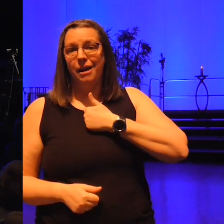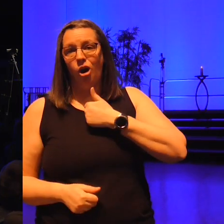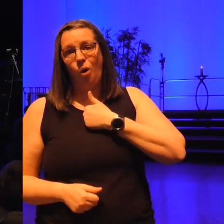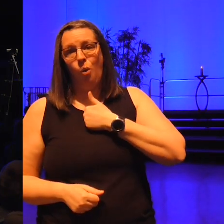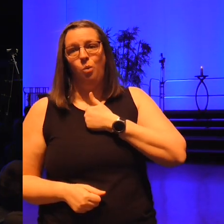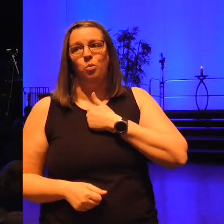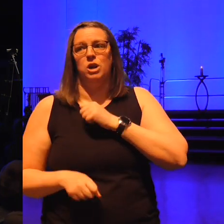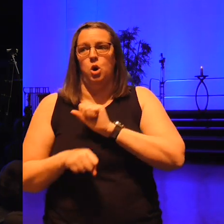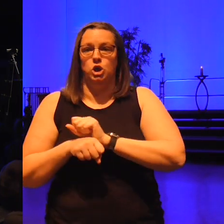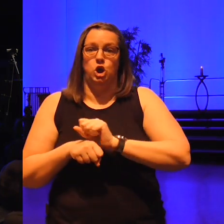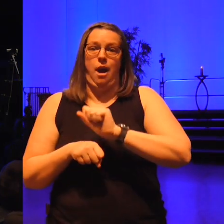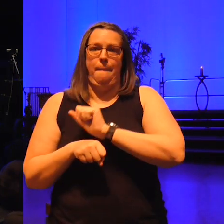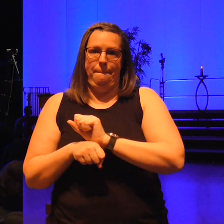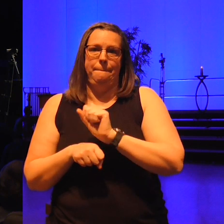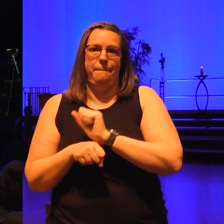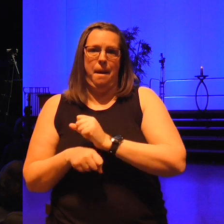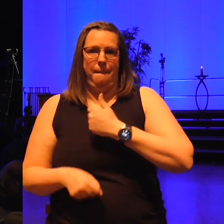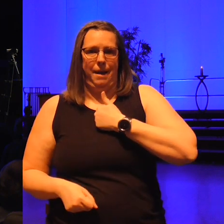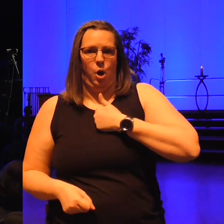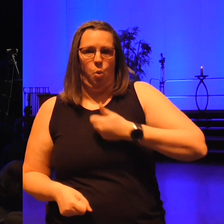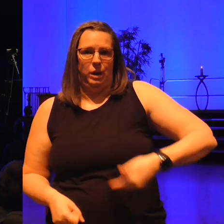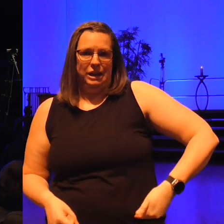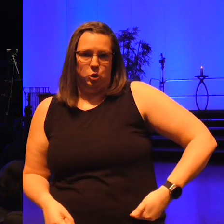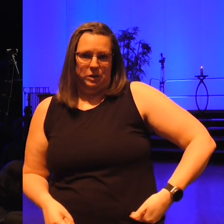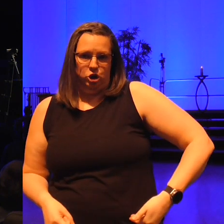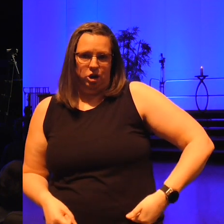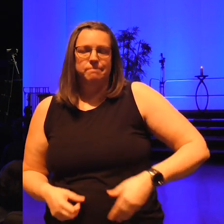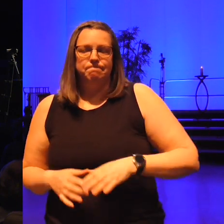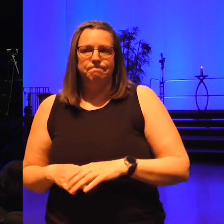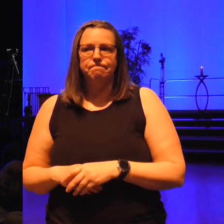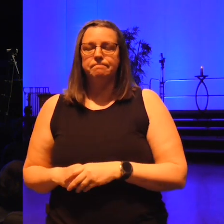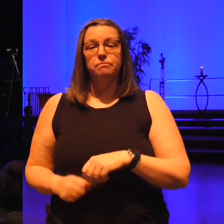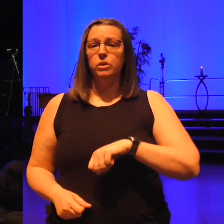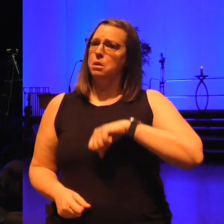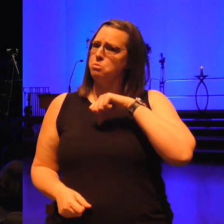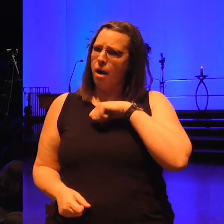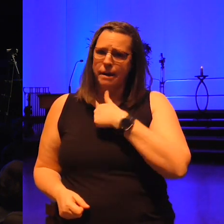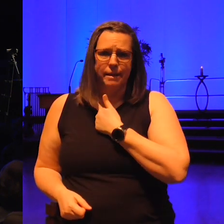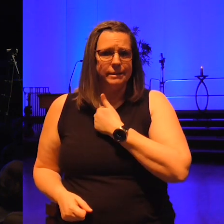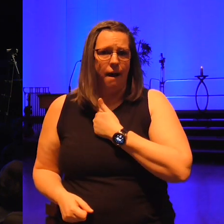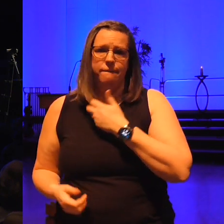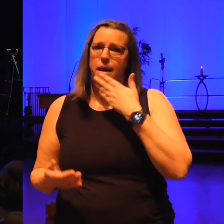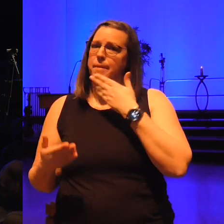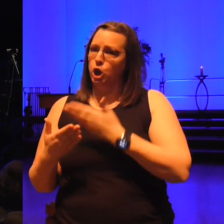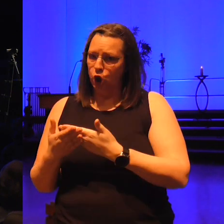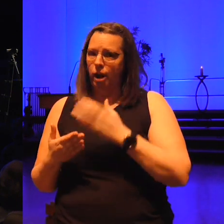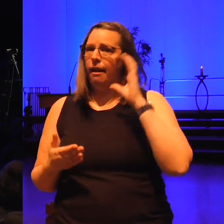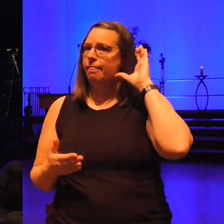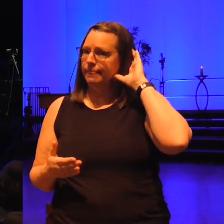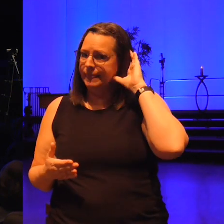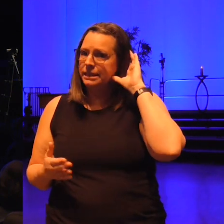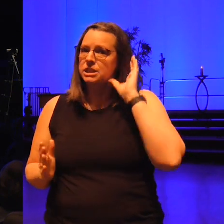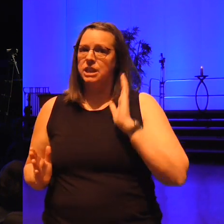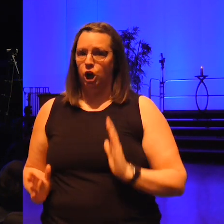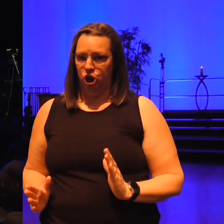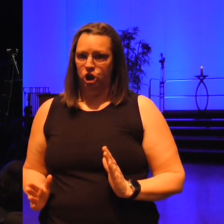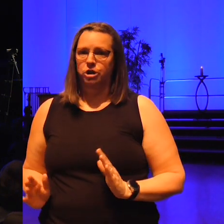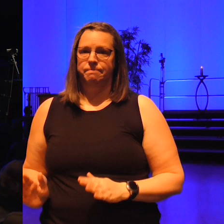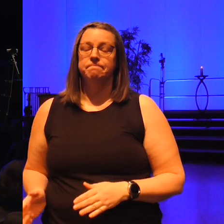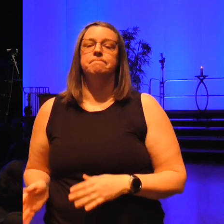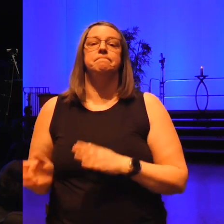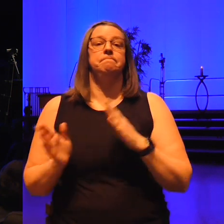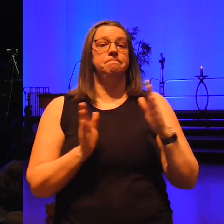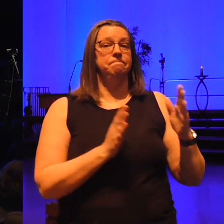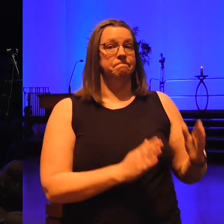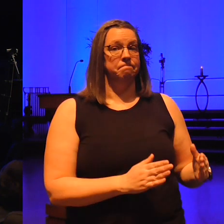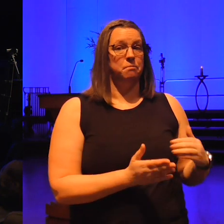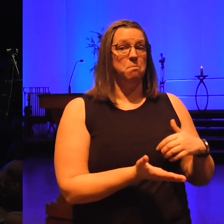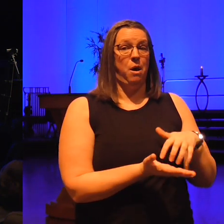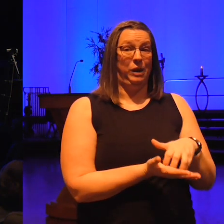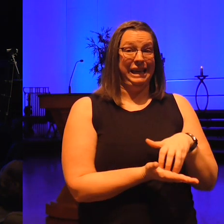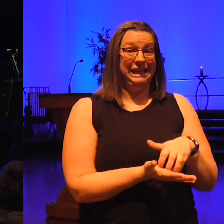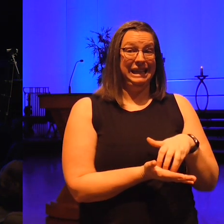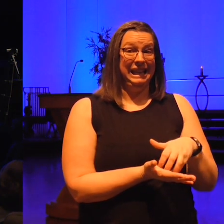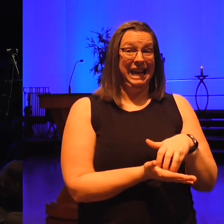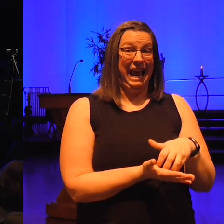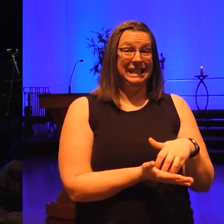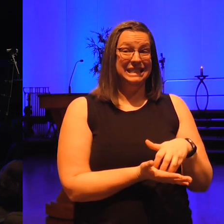my own intuition I pride myself on being a good listener my greatest weakness being totally